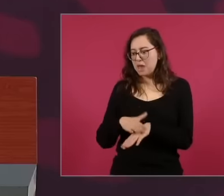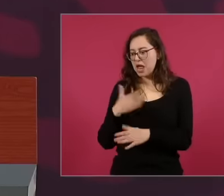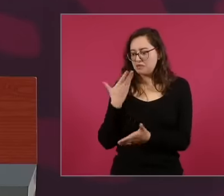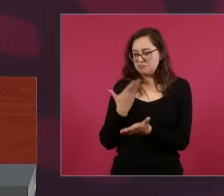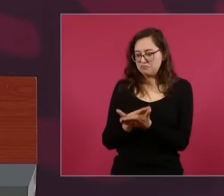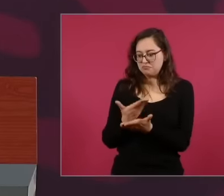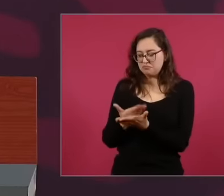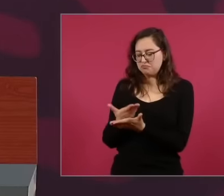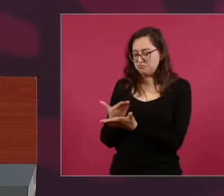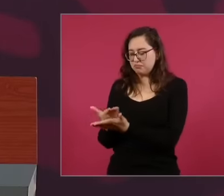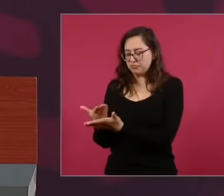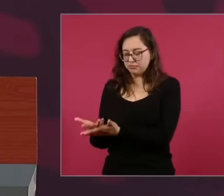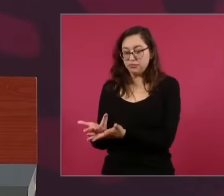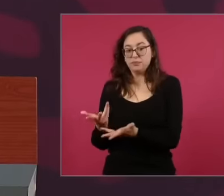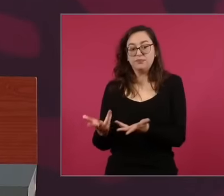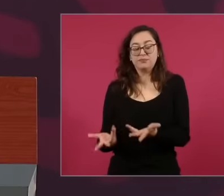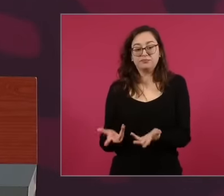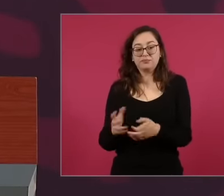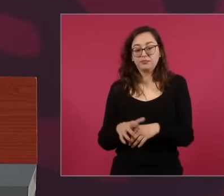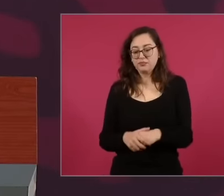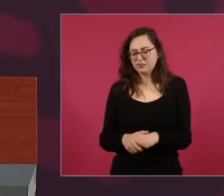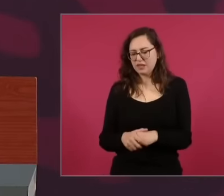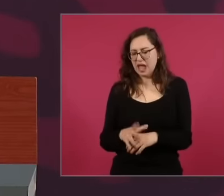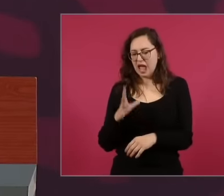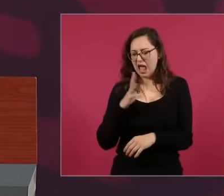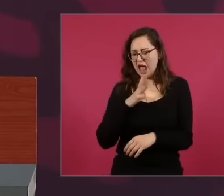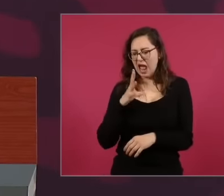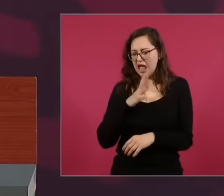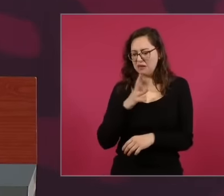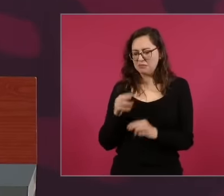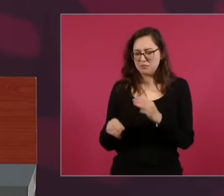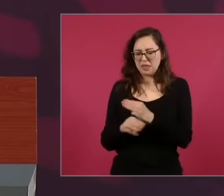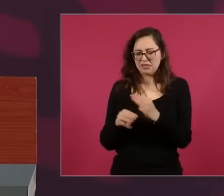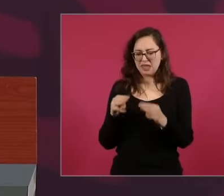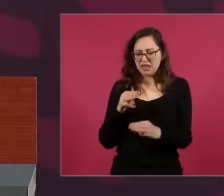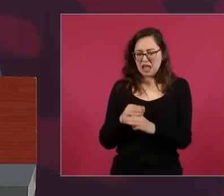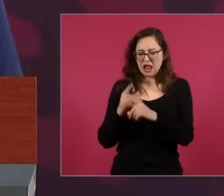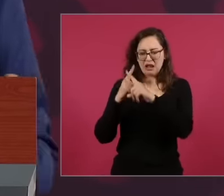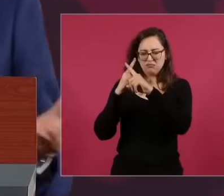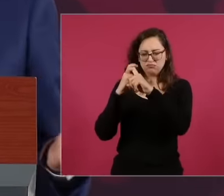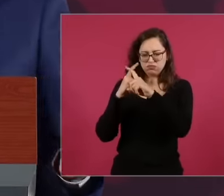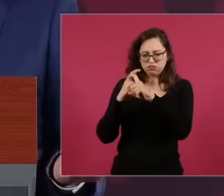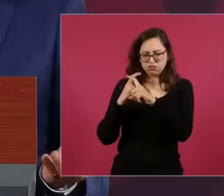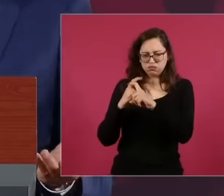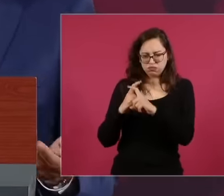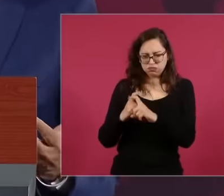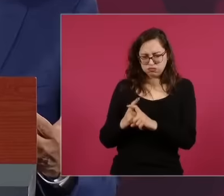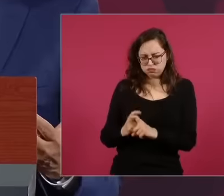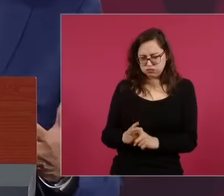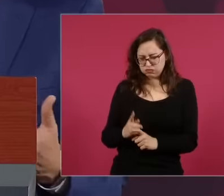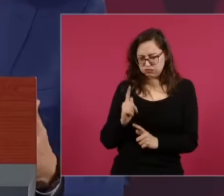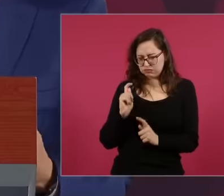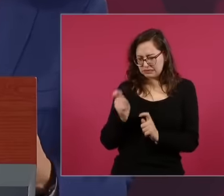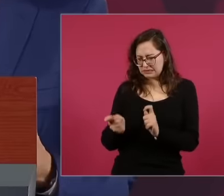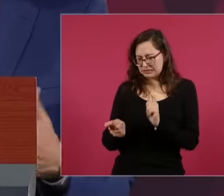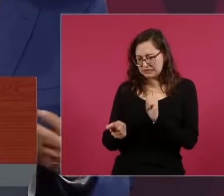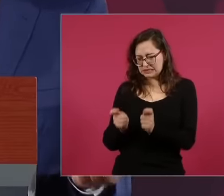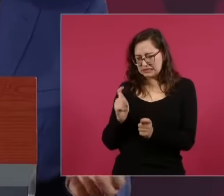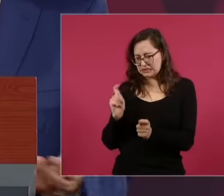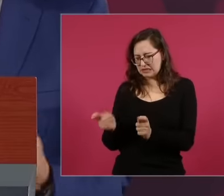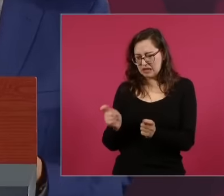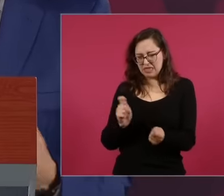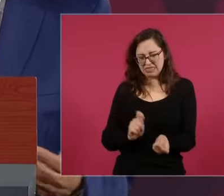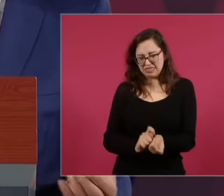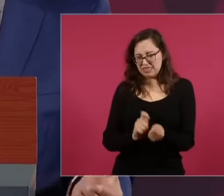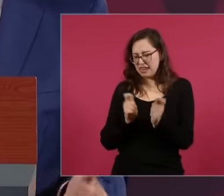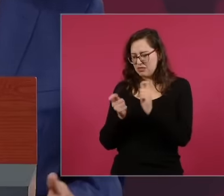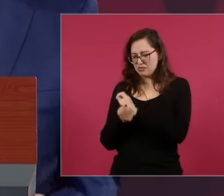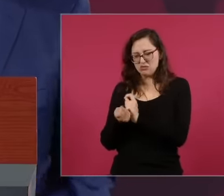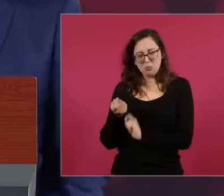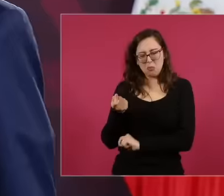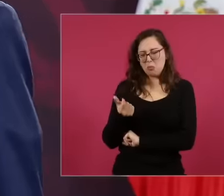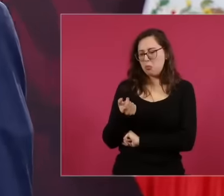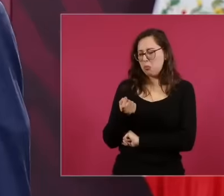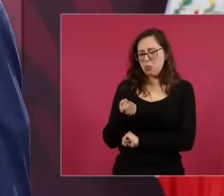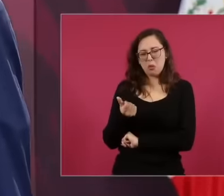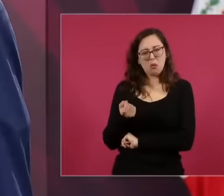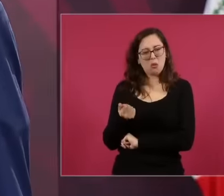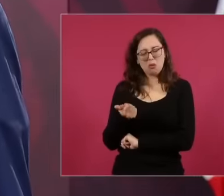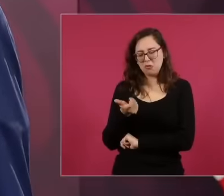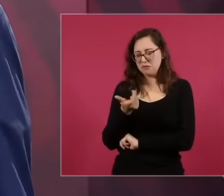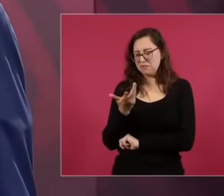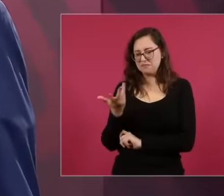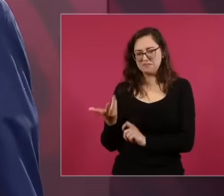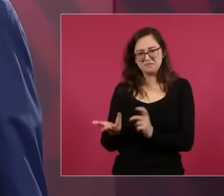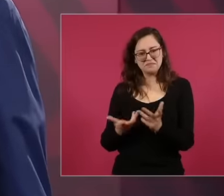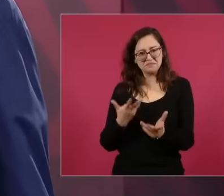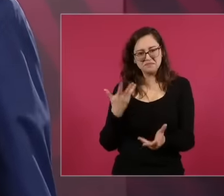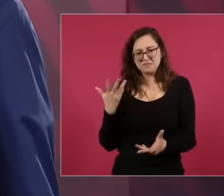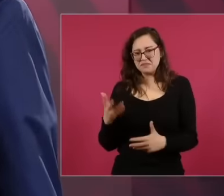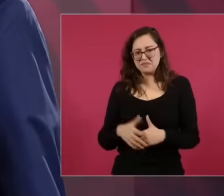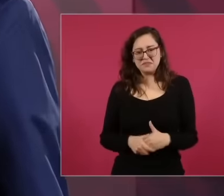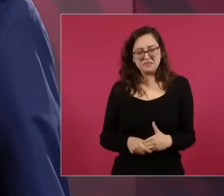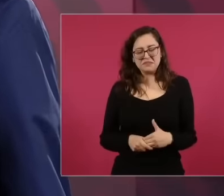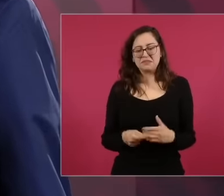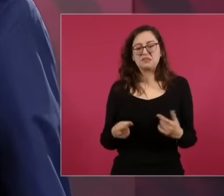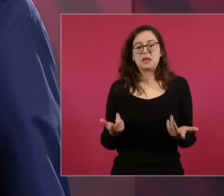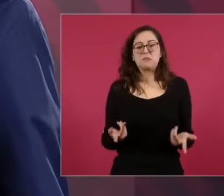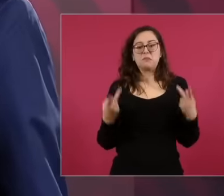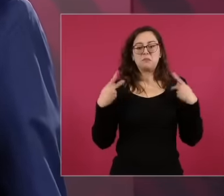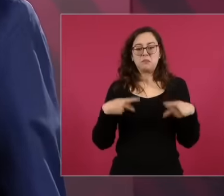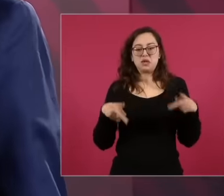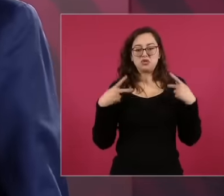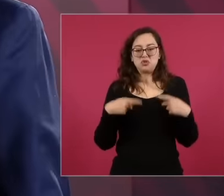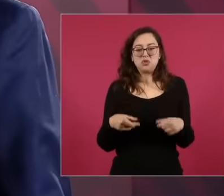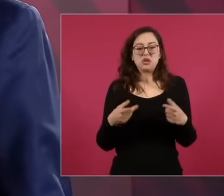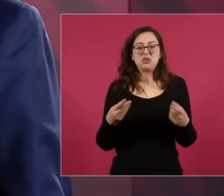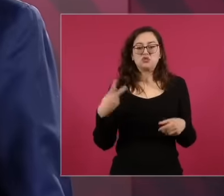the glyphs the translations are very scarce they are the chronicles of